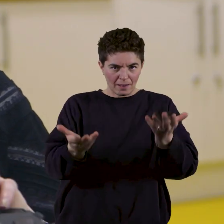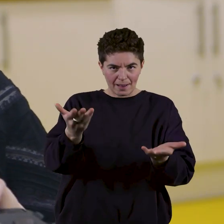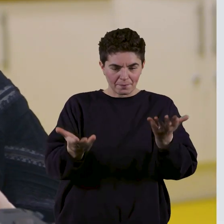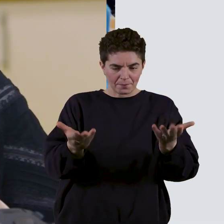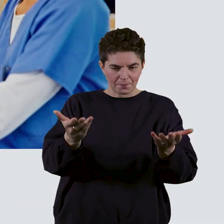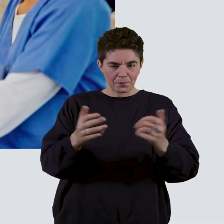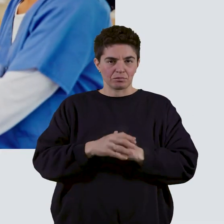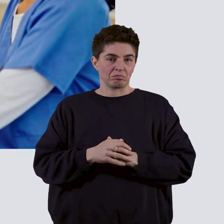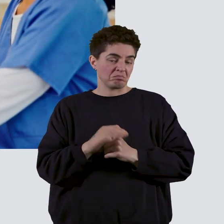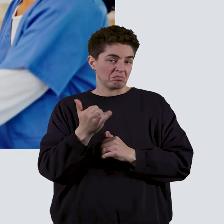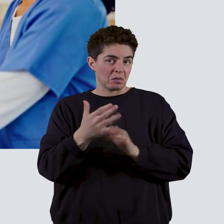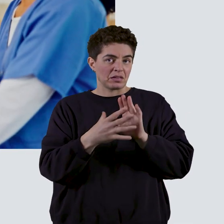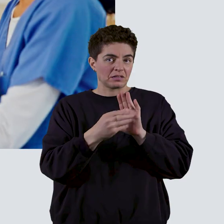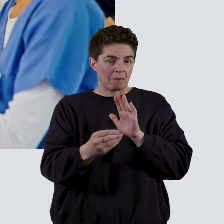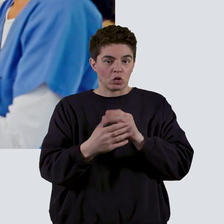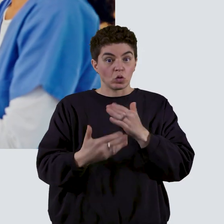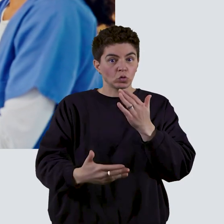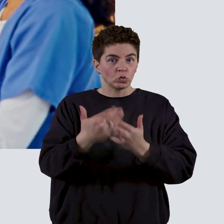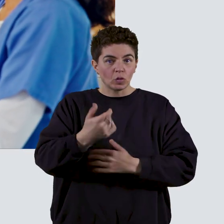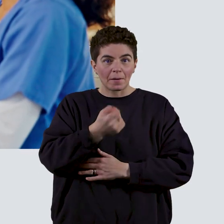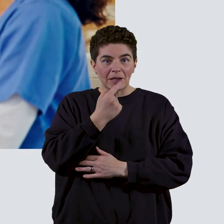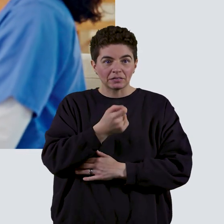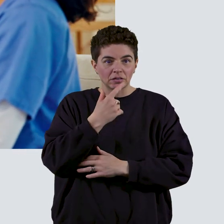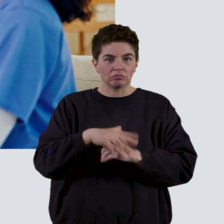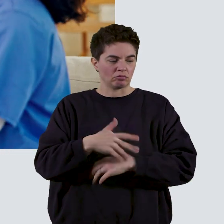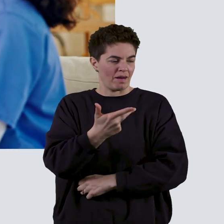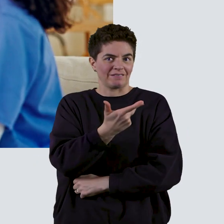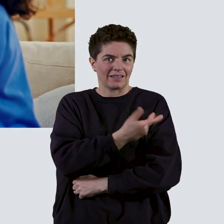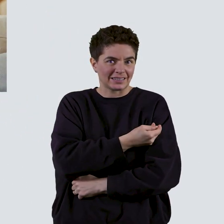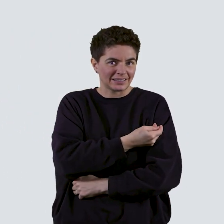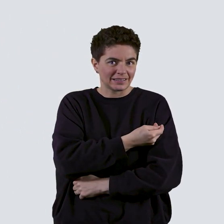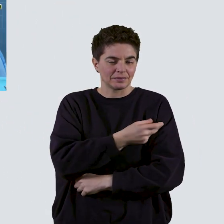This could be something like a new medicine or a vaccine.